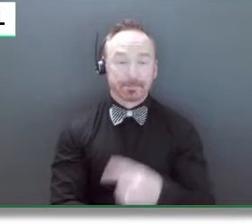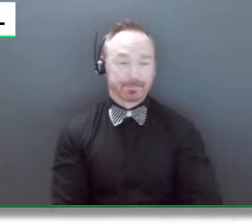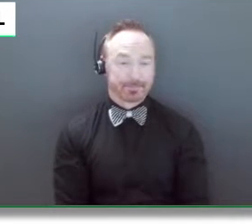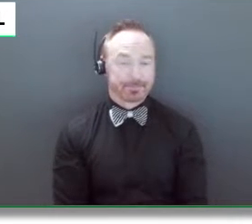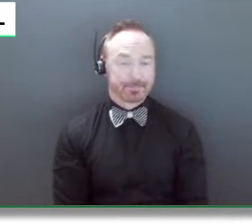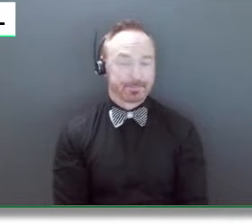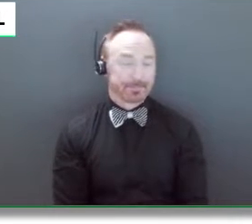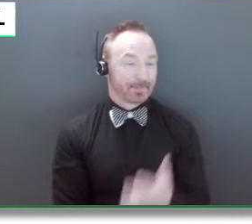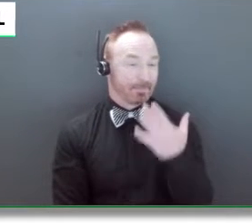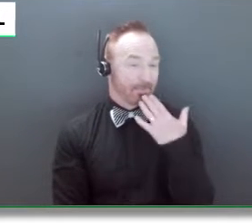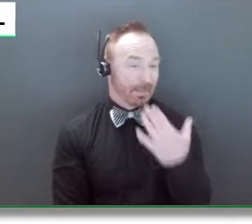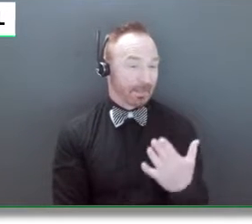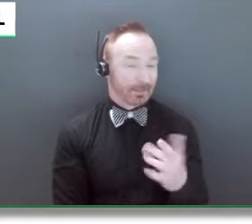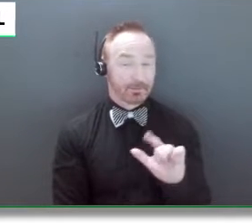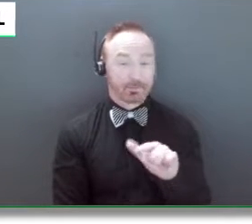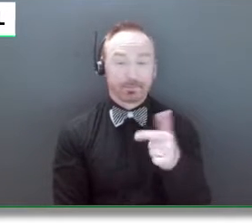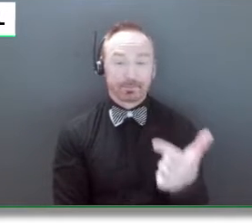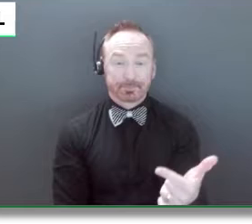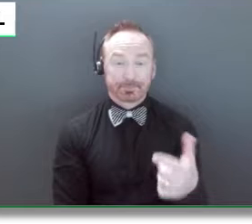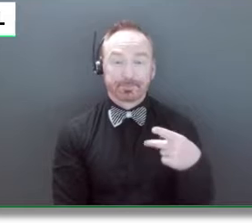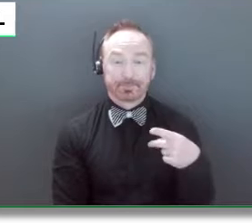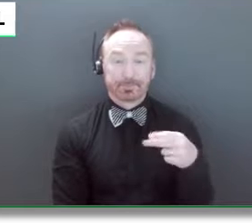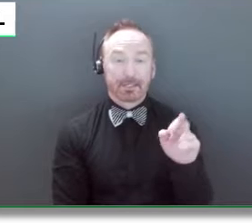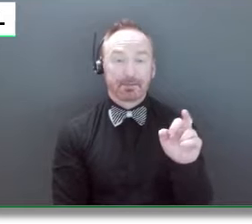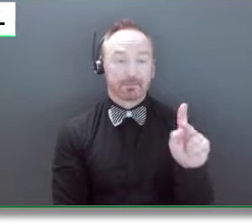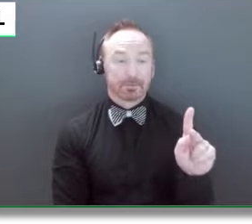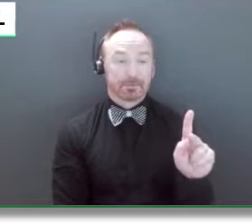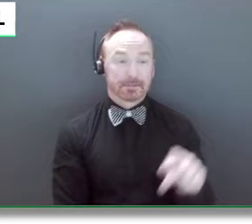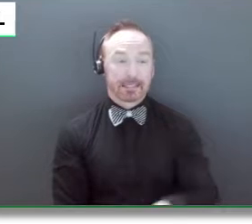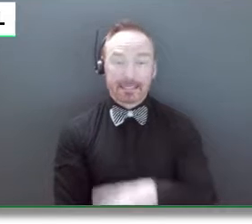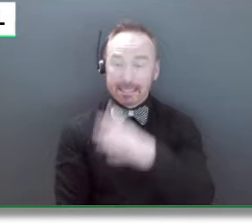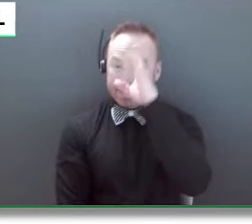Patrick. Hi everyone, uh very happy to be here. I